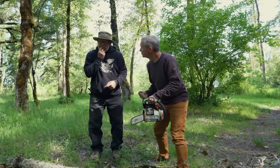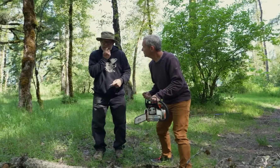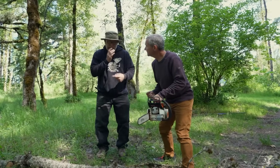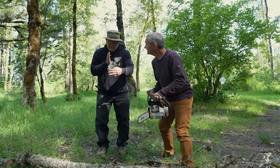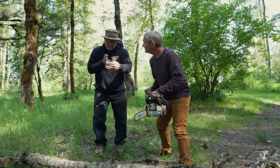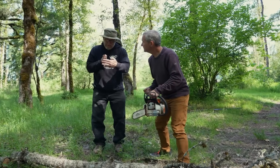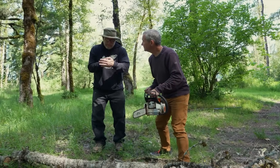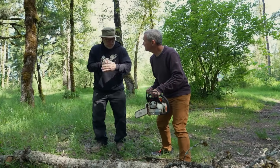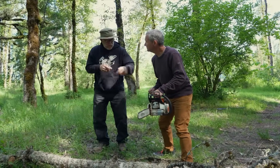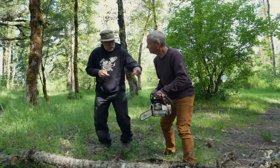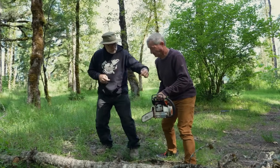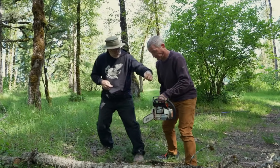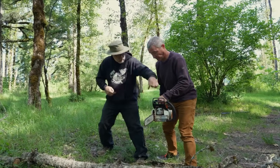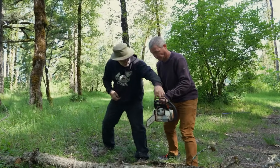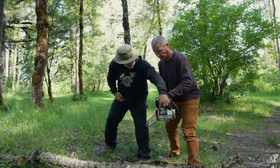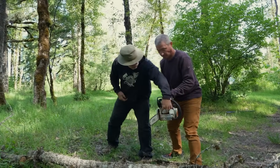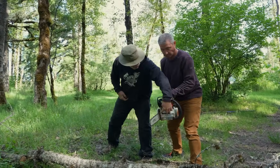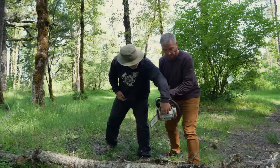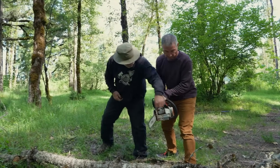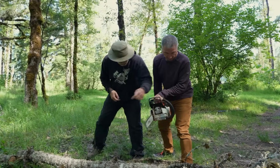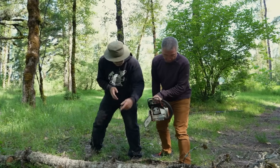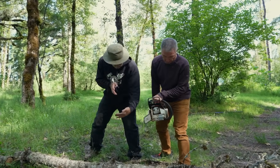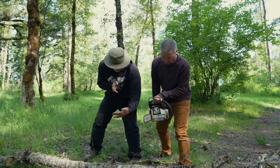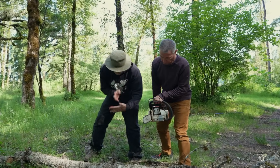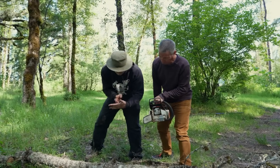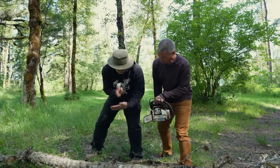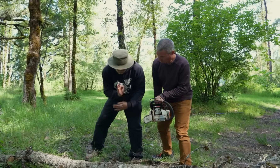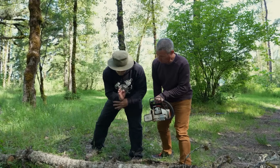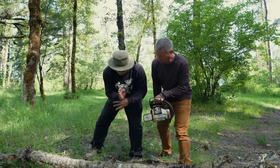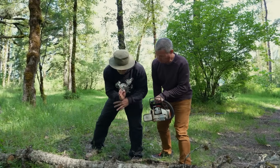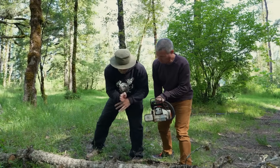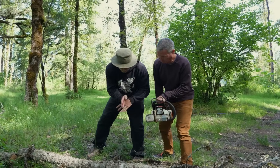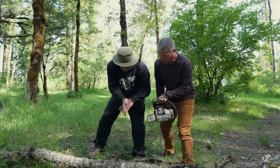Put the teeth against the wood.